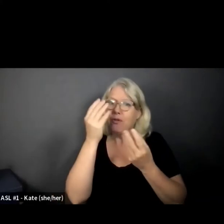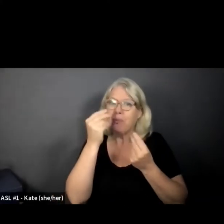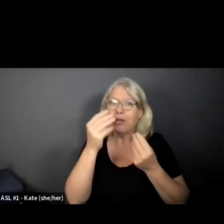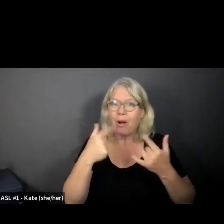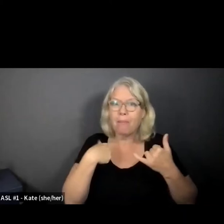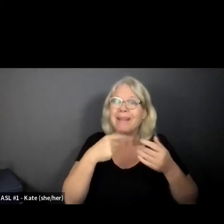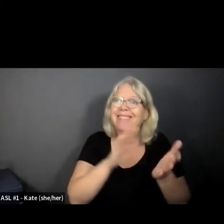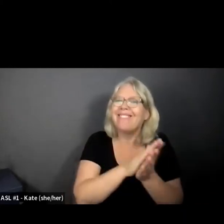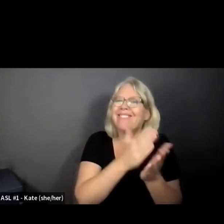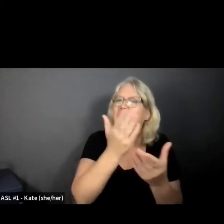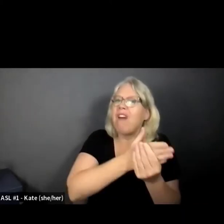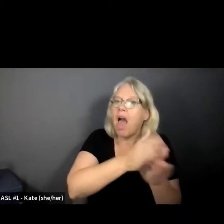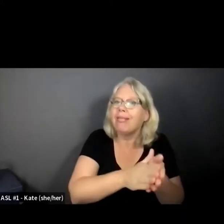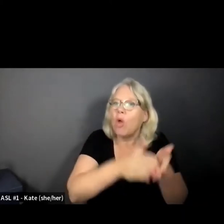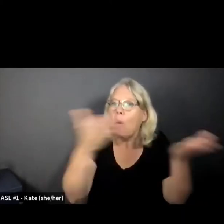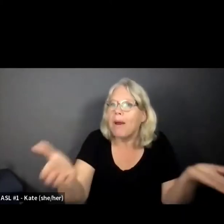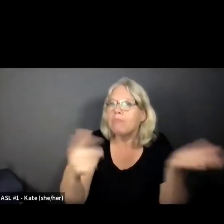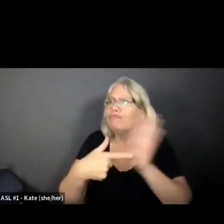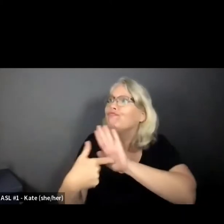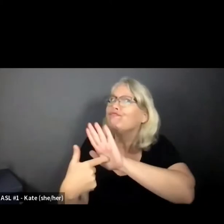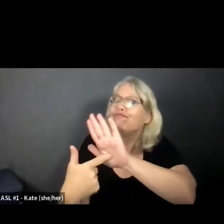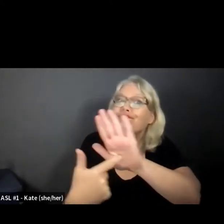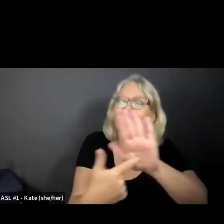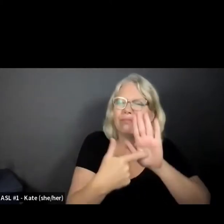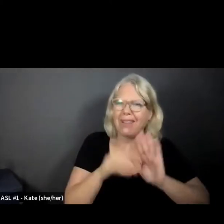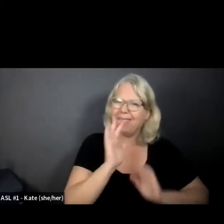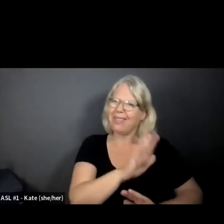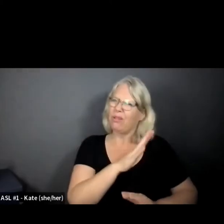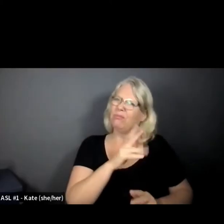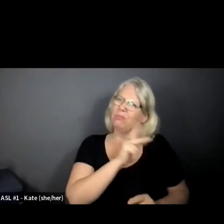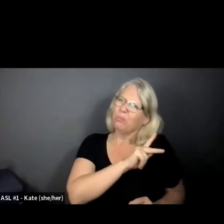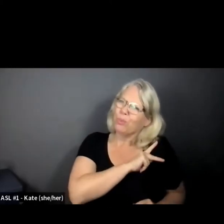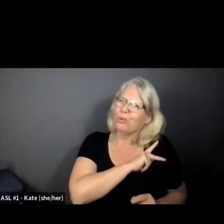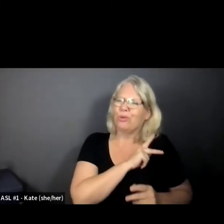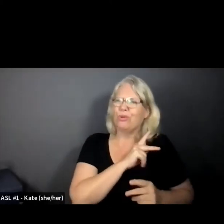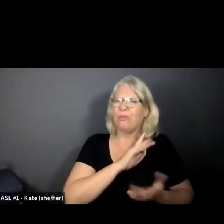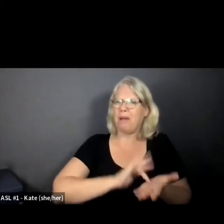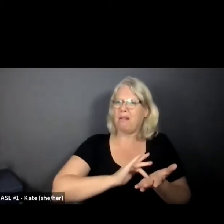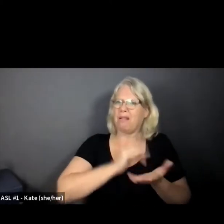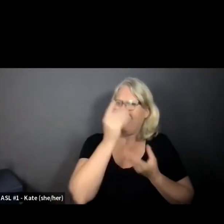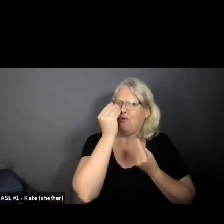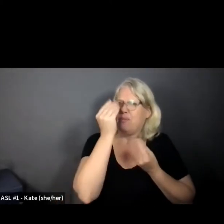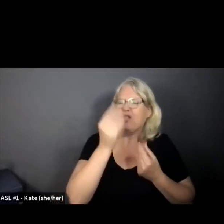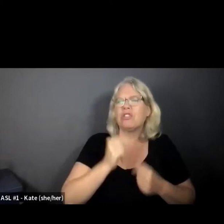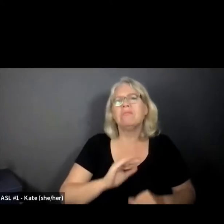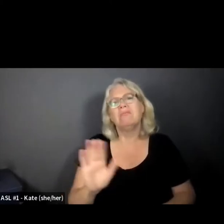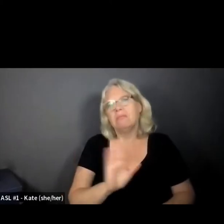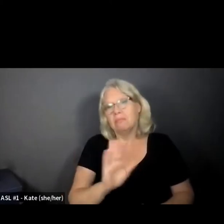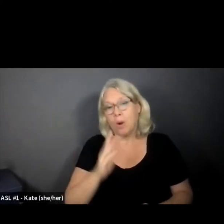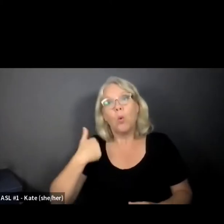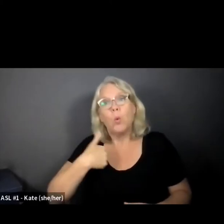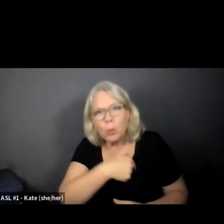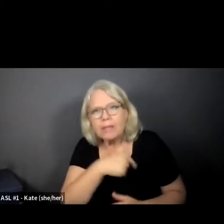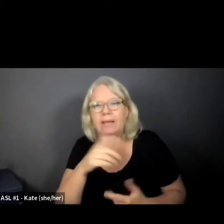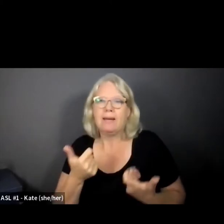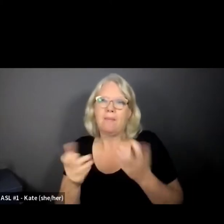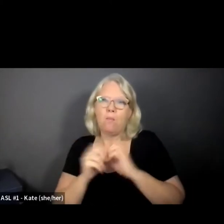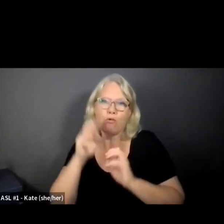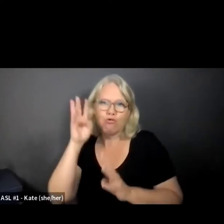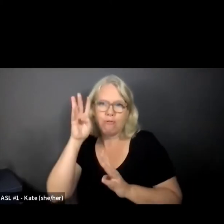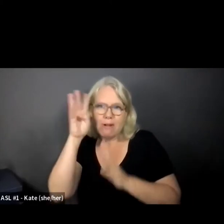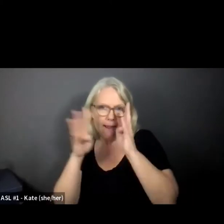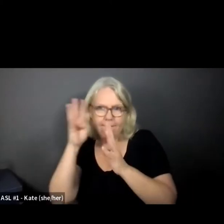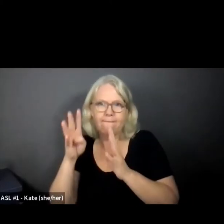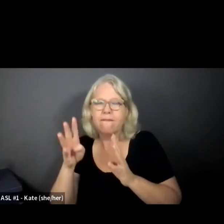WE AS DISABILITY ADVOCATES, WE NEED TO COME UP WITH WAYS OF MAKING THE CLAIM THE CASE